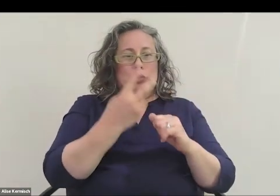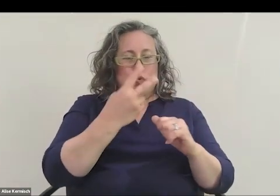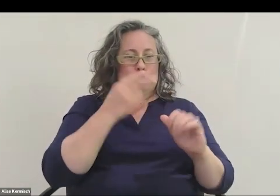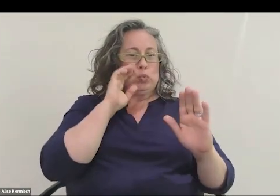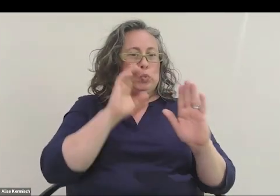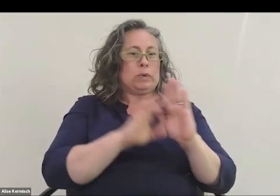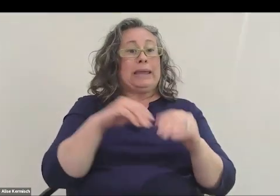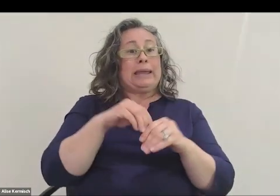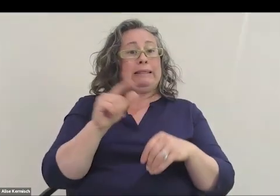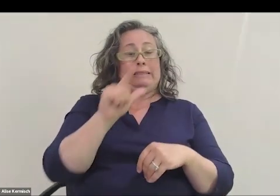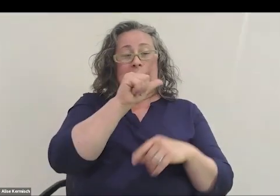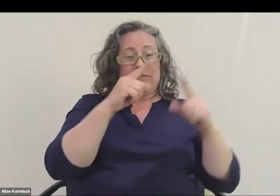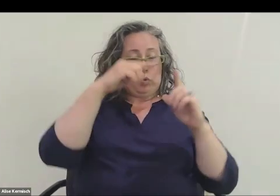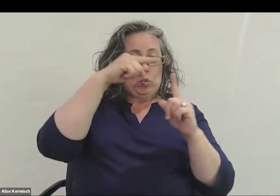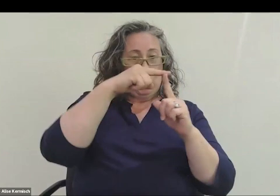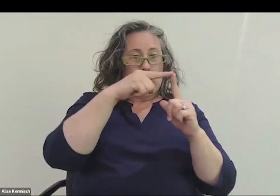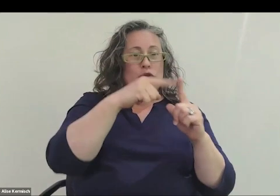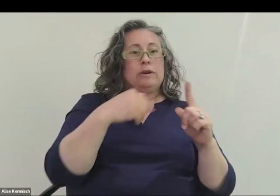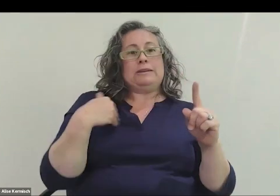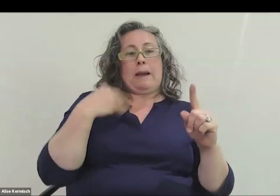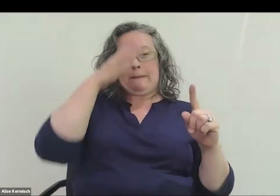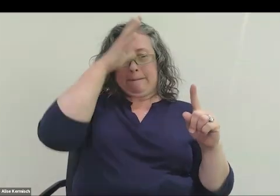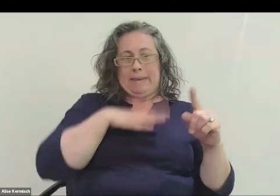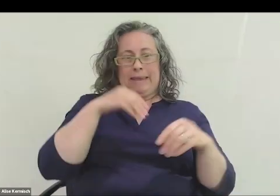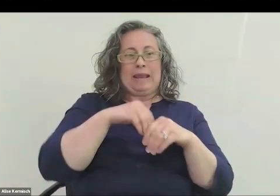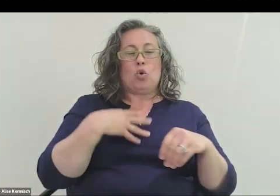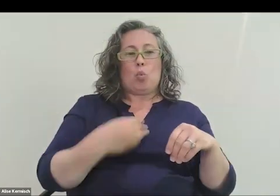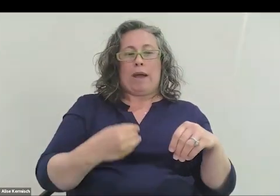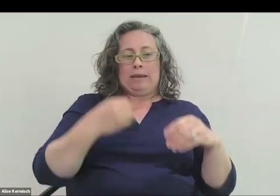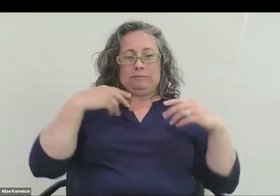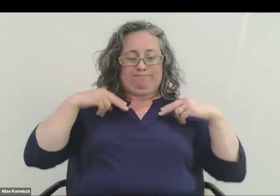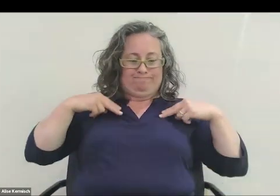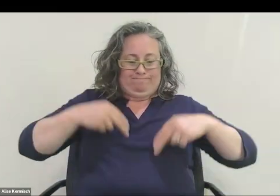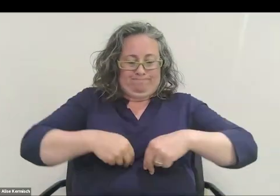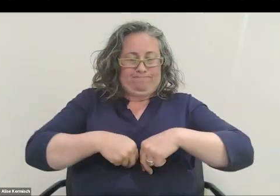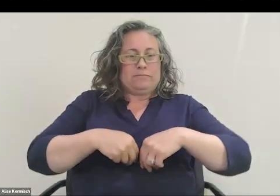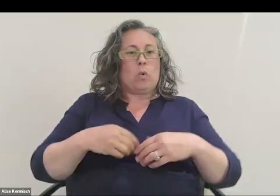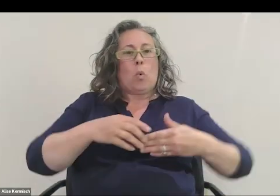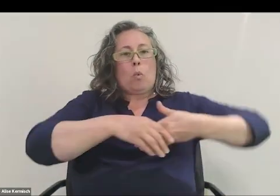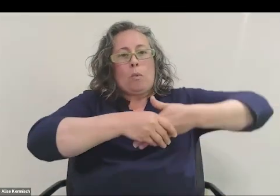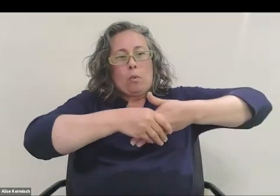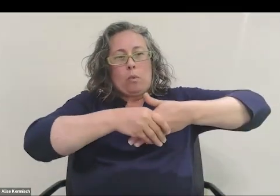In the left-hand corner, there's a young man in a white suit holding the hand of a young woman in a power chair, and it says,